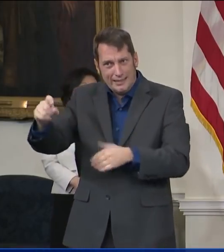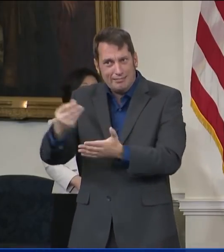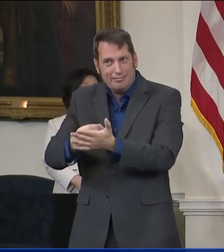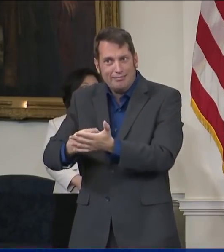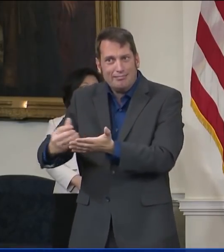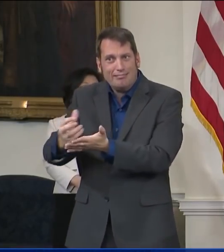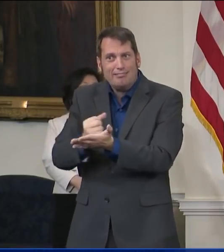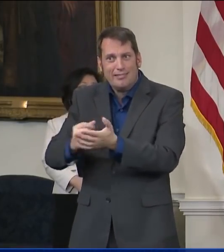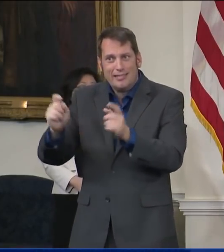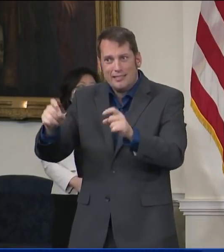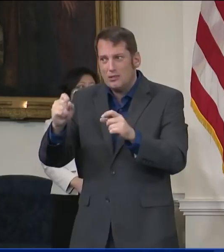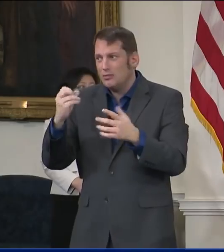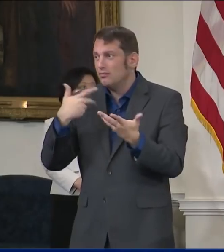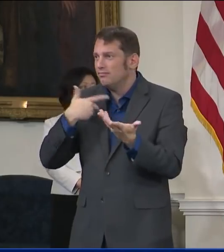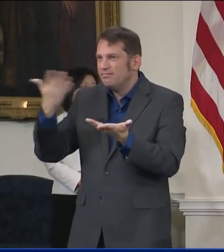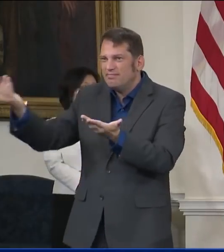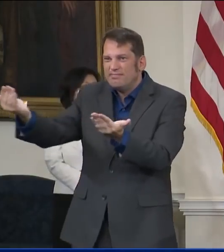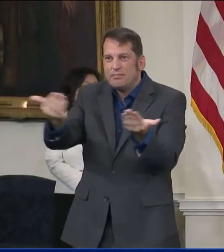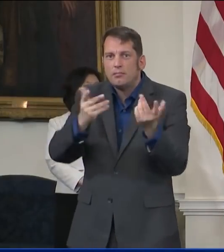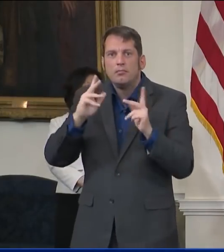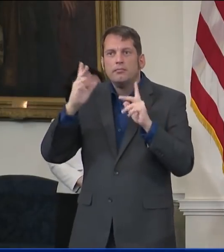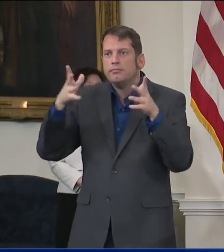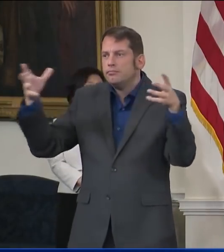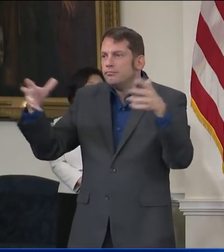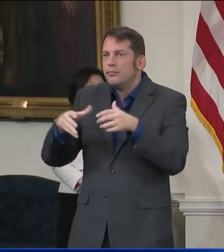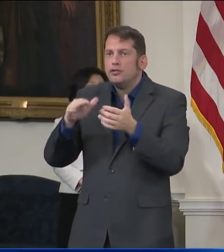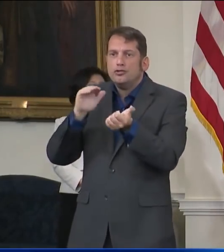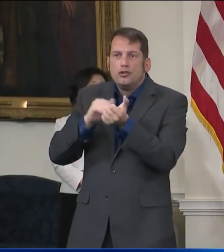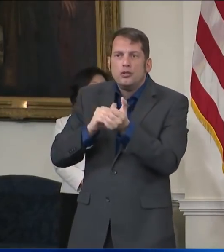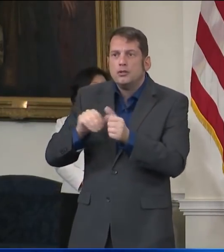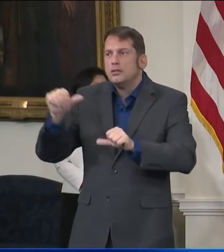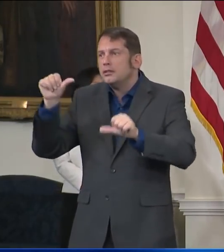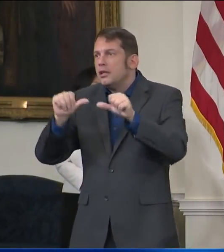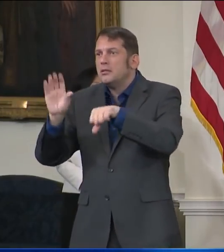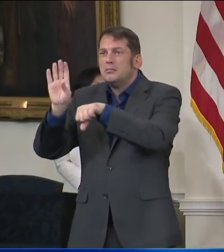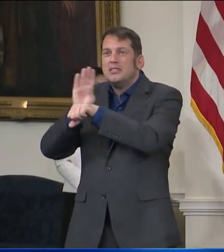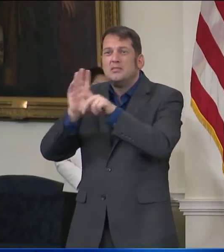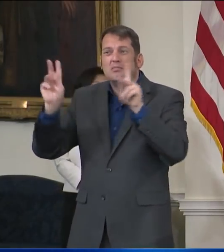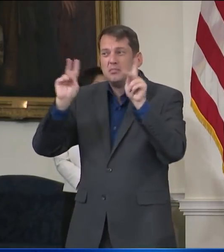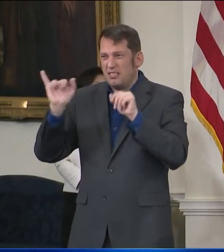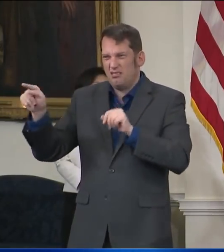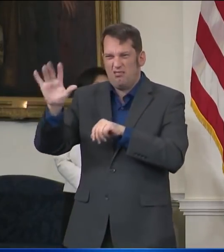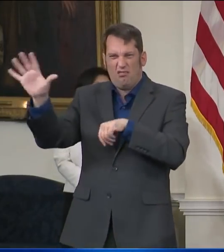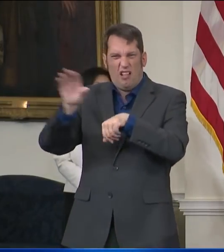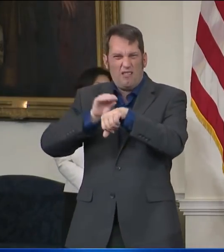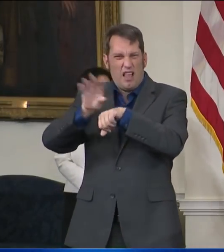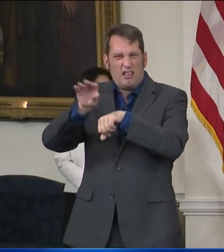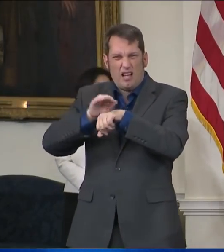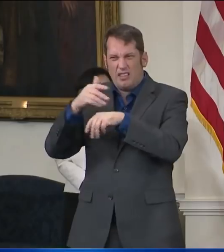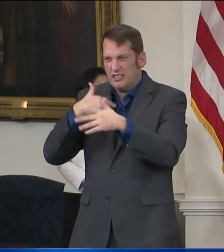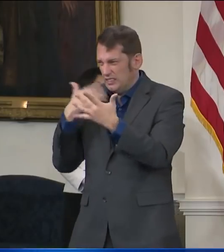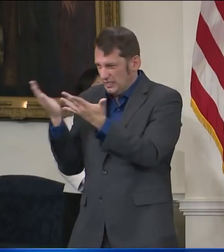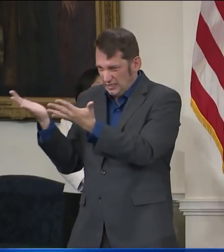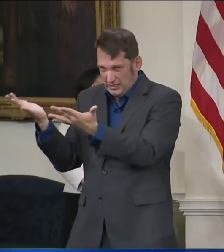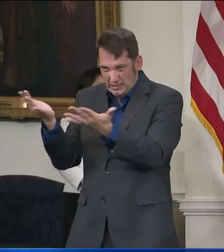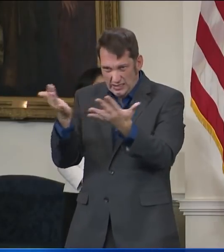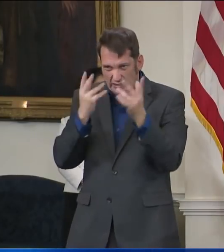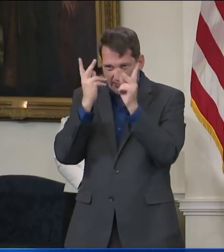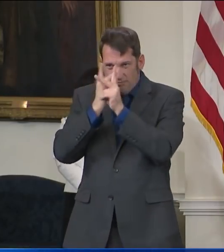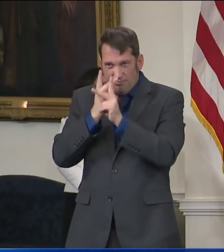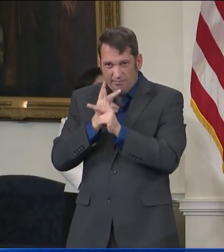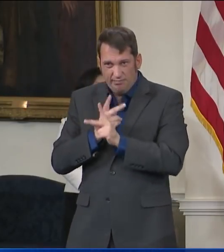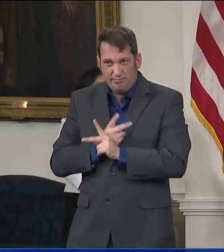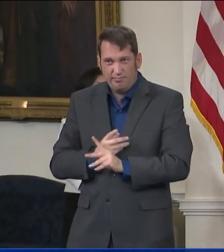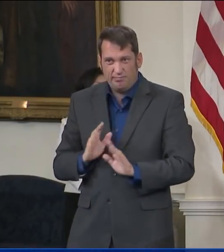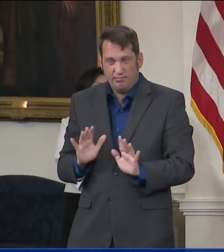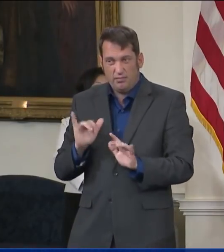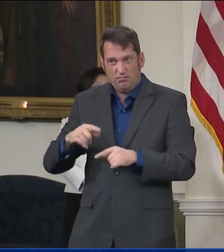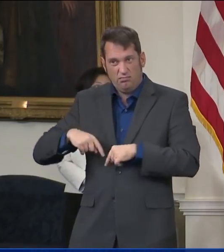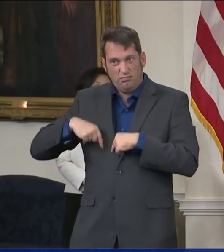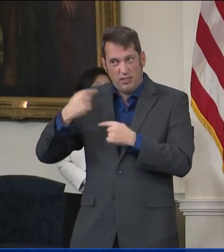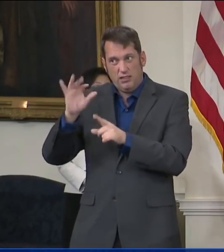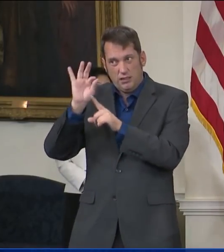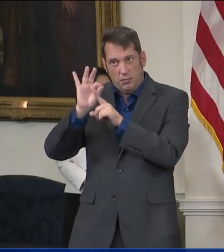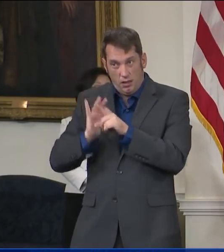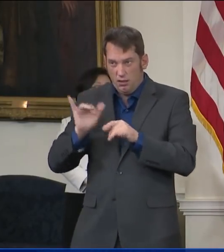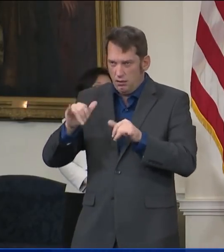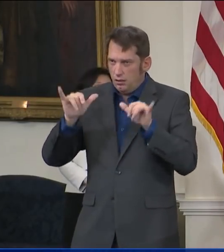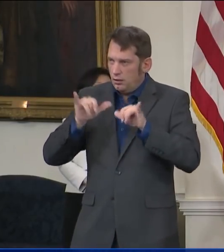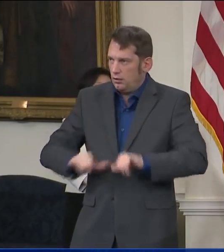AND YOU KNOW, WE JUST LISTENED TO ALL THE BEST ADVICE FROM EVERYBODY WE CAN THINK OF TO ASK THEN WE MAKE THE BEST DECISIONS JUST LIKE WE DID FOR THE PAST NINE MONTHS.